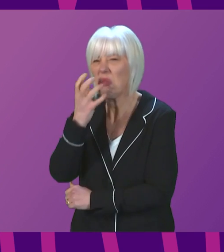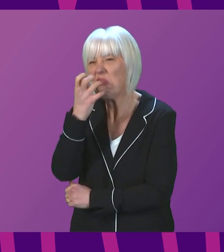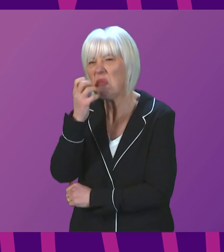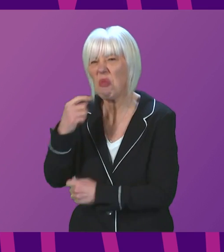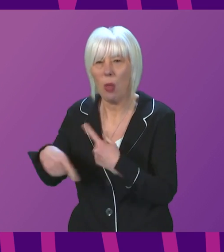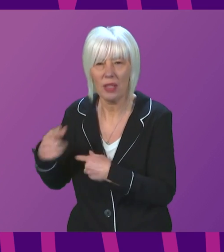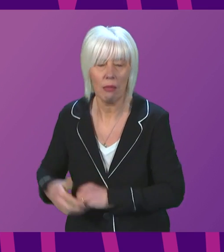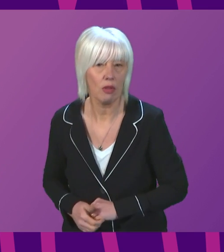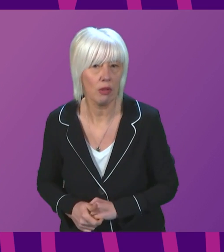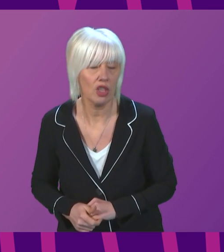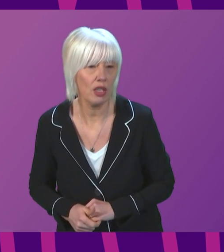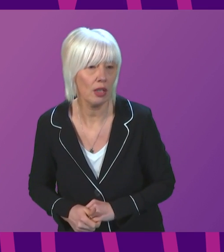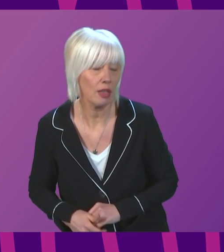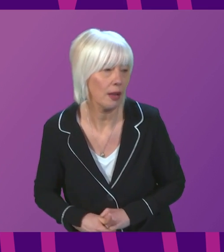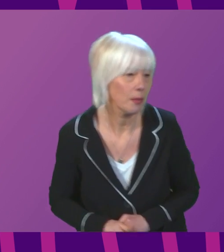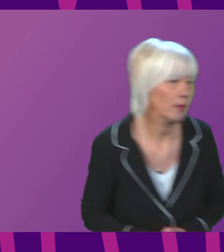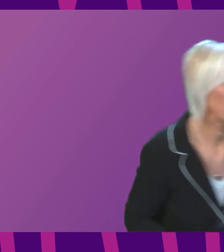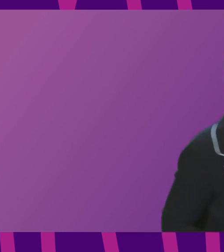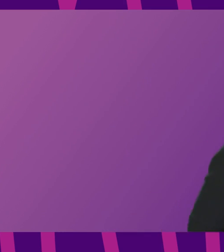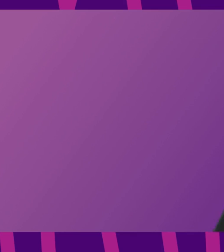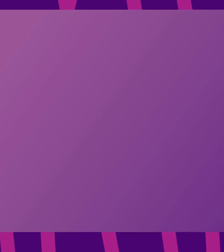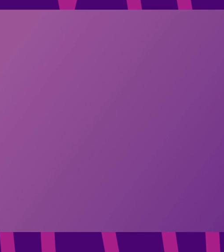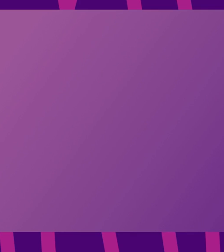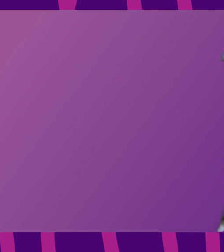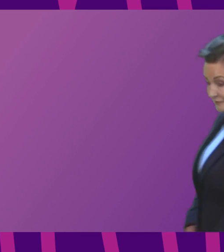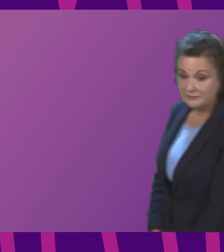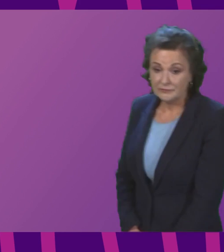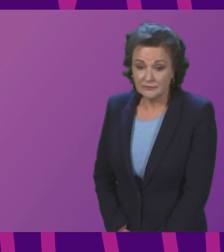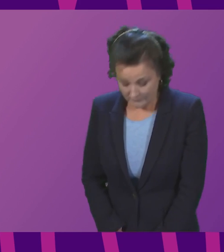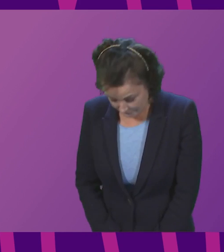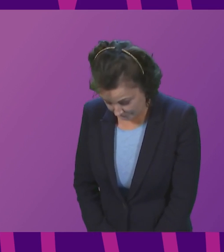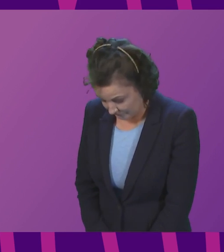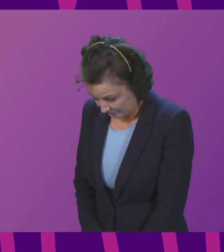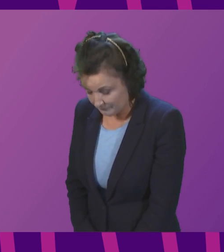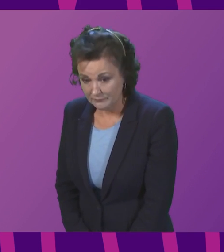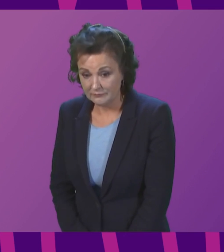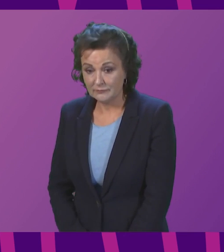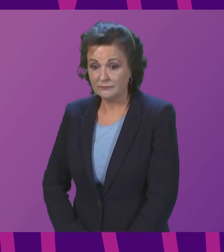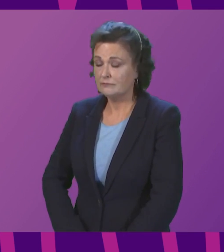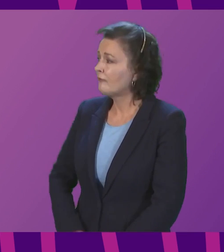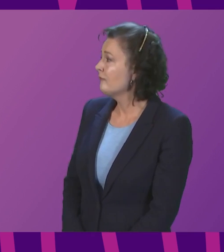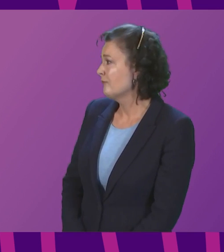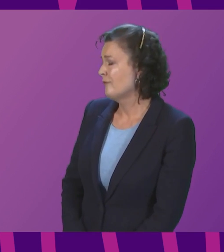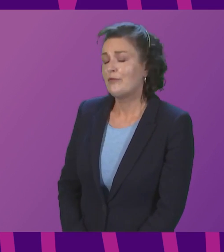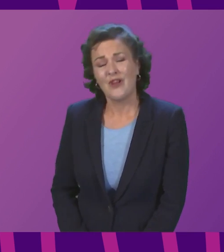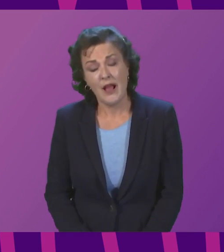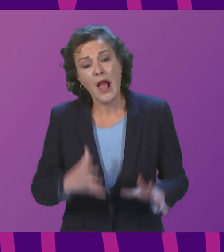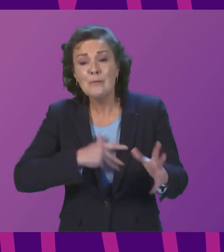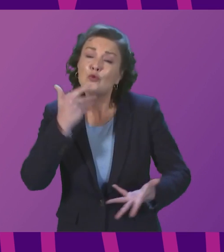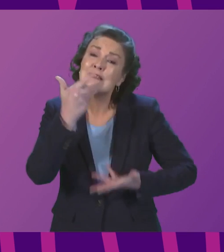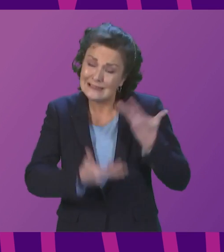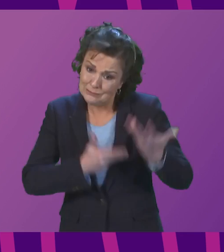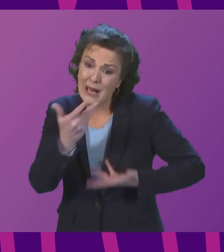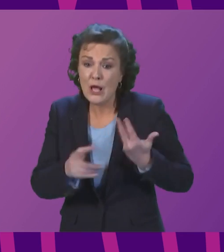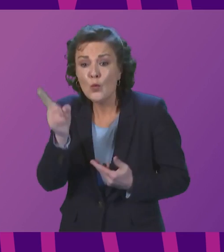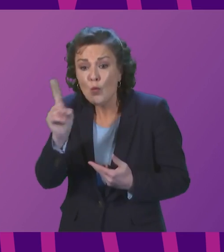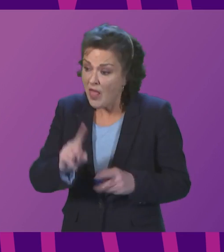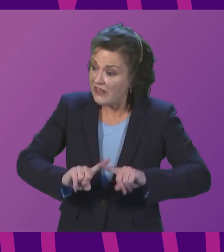Here is the difference between me and the First Minister: I want to empower councils;